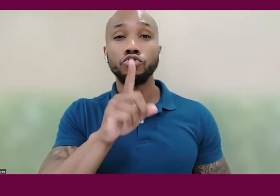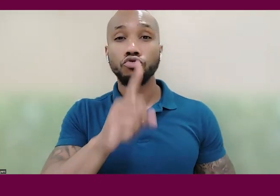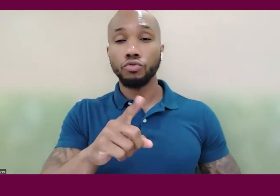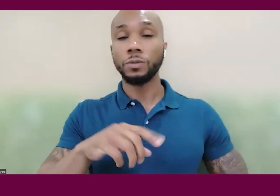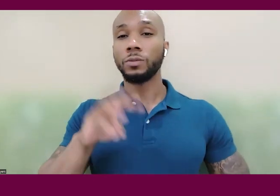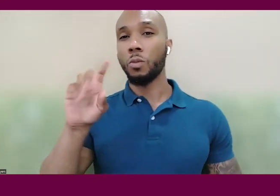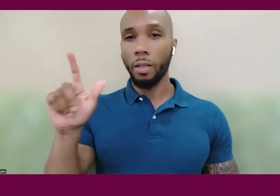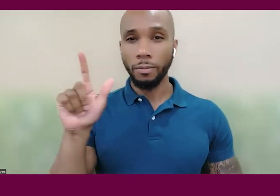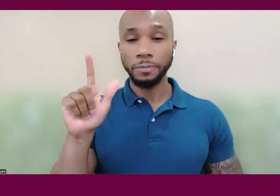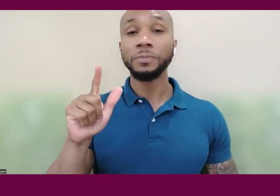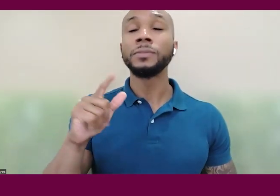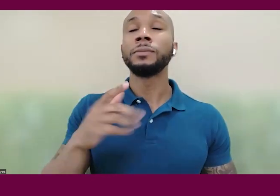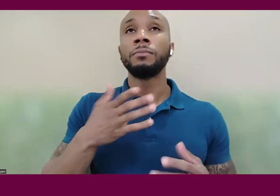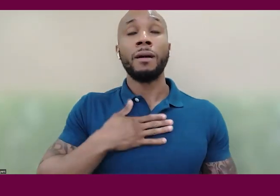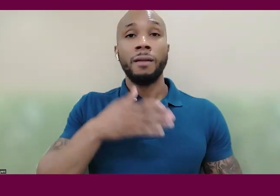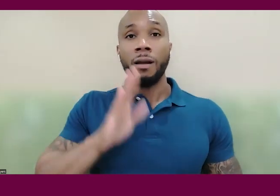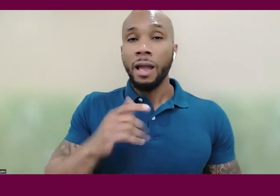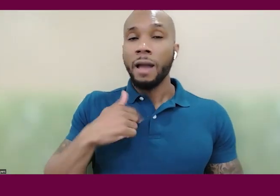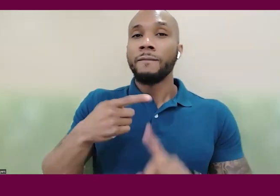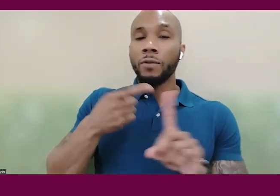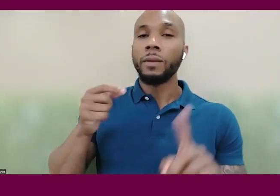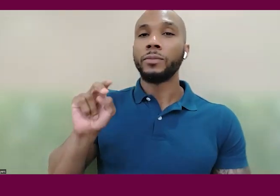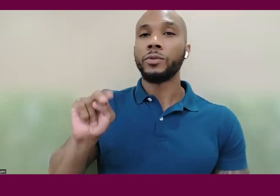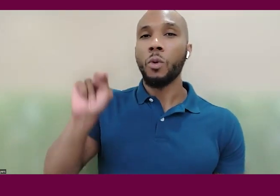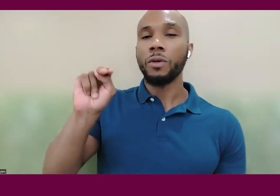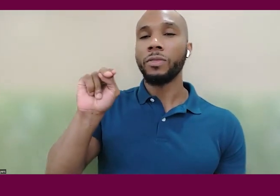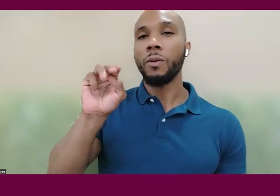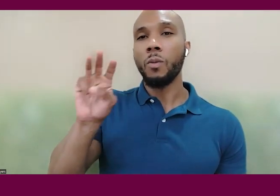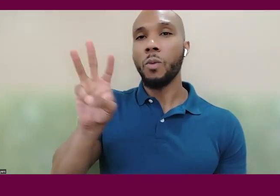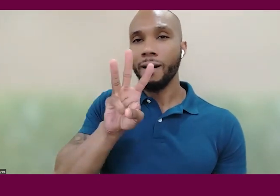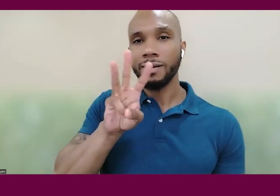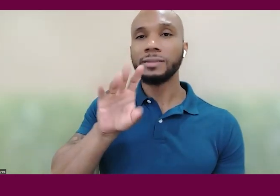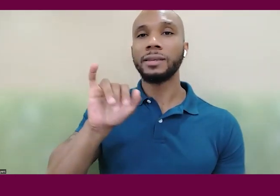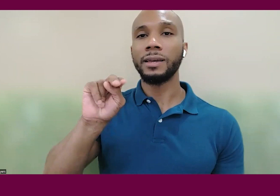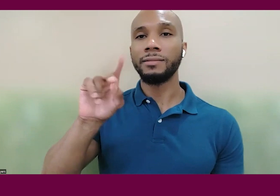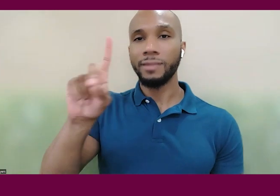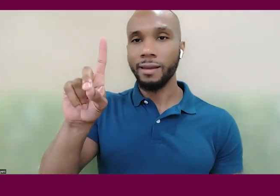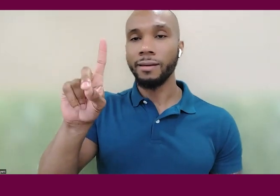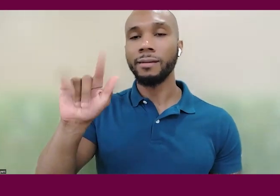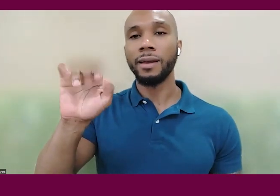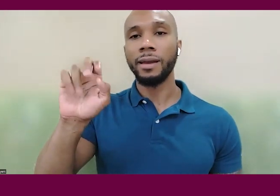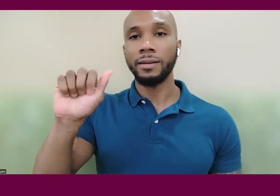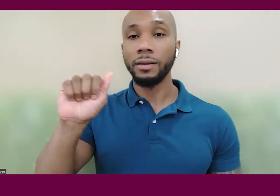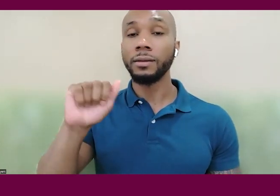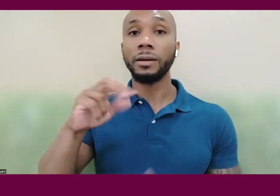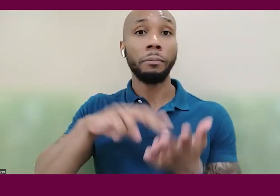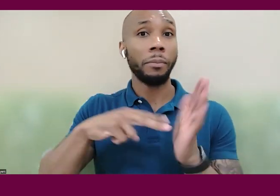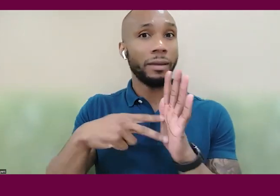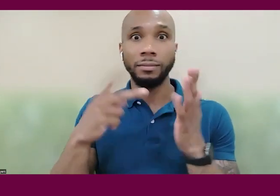Well, my gosh. I'm from northwest Indiana, which could mean anything.